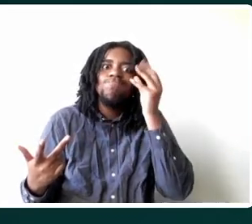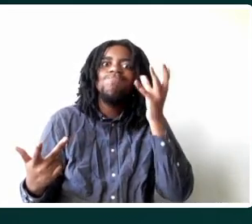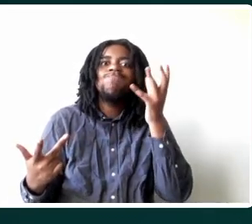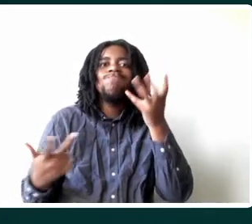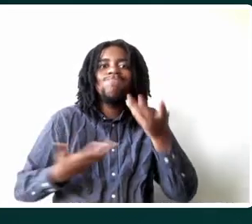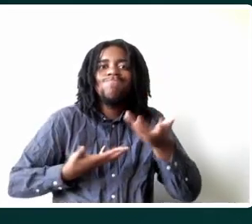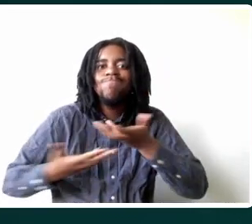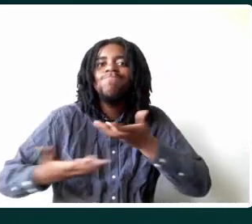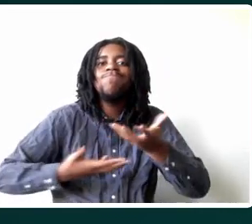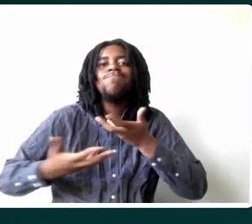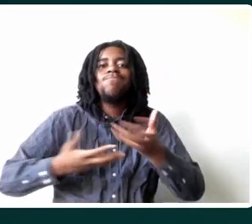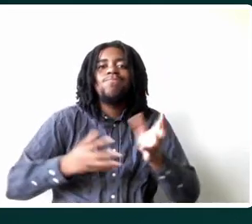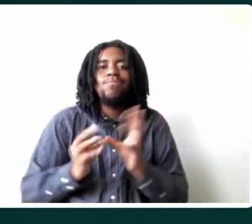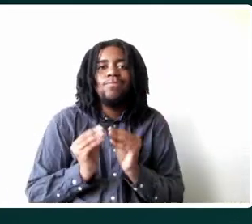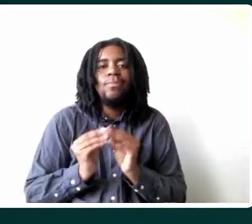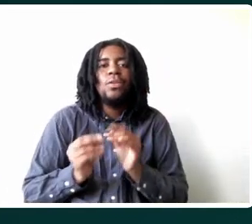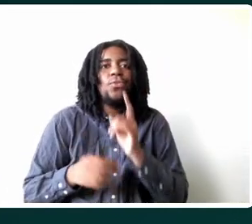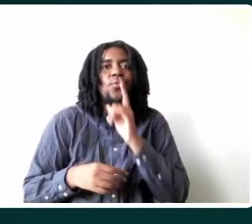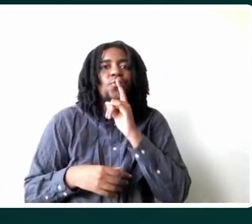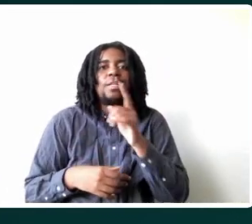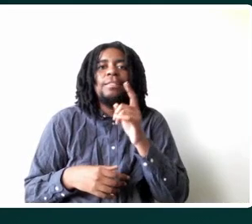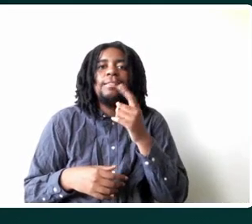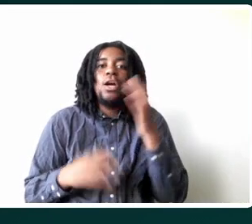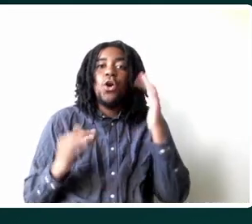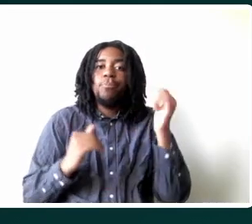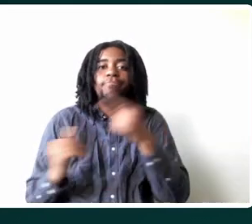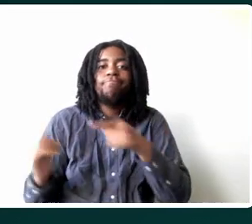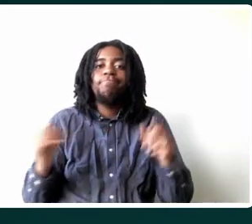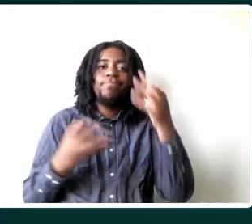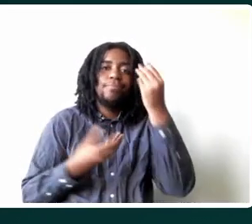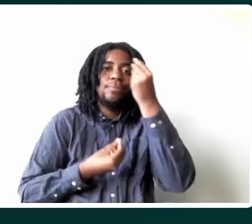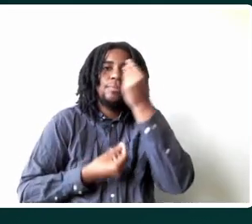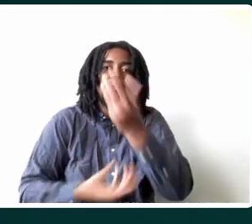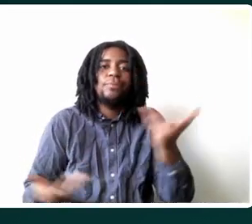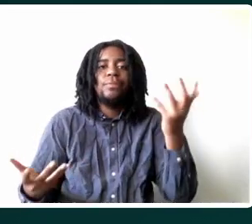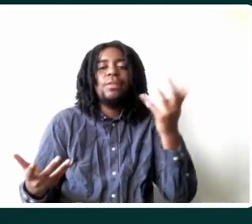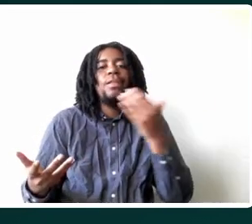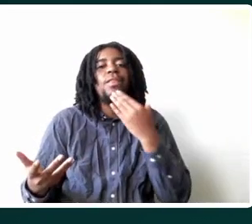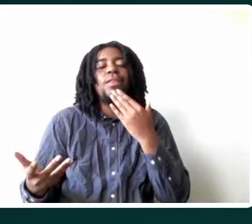we found that very informative. And we thank you so much for joining us today. And we look